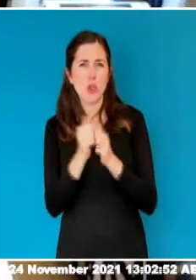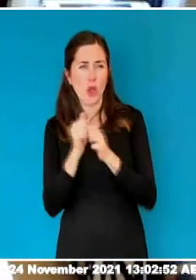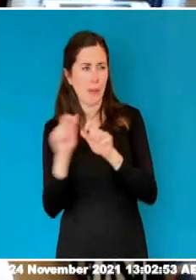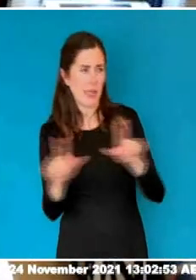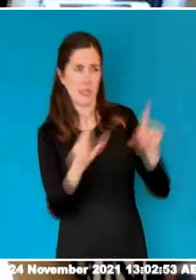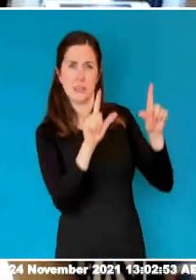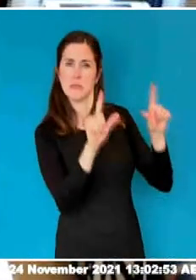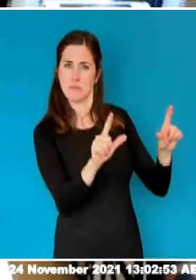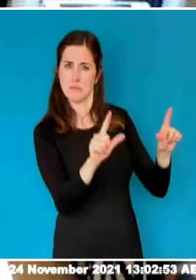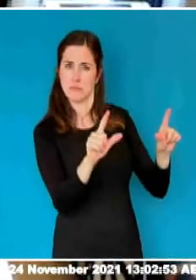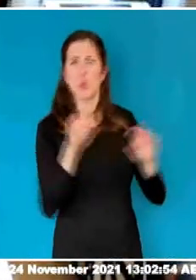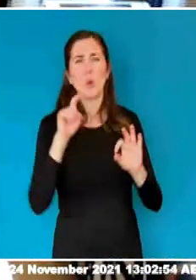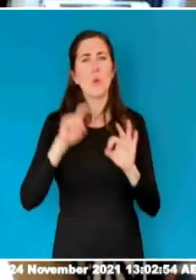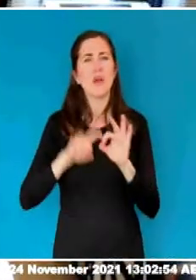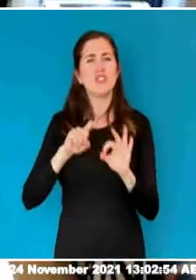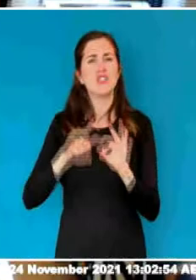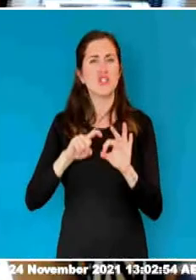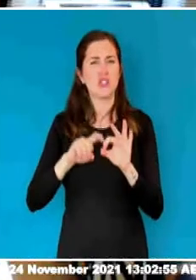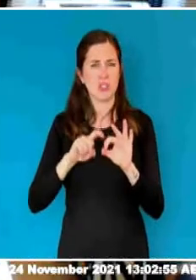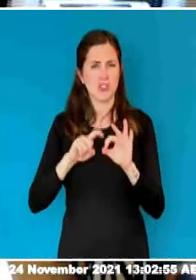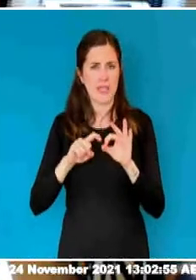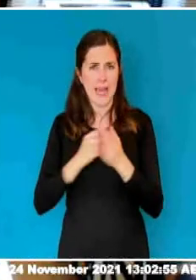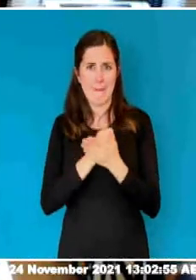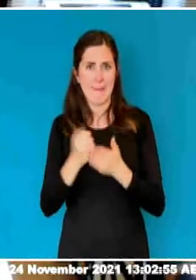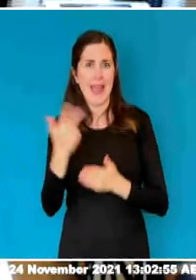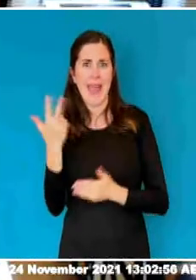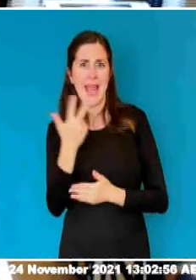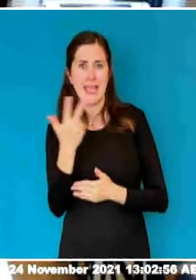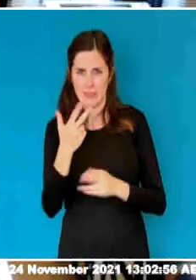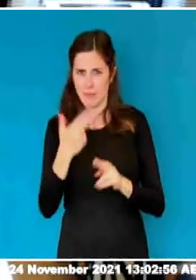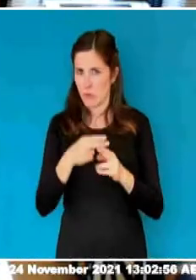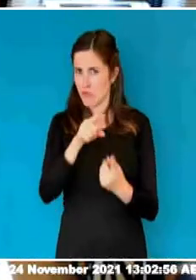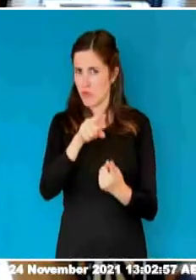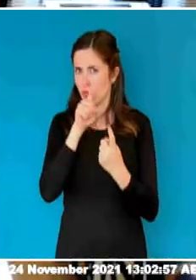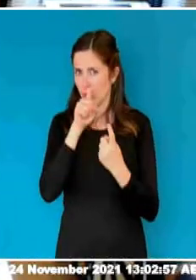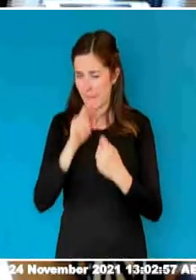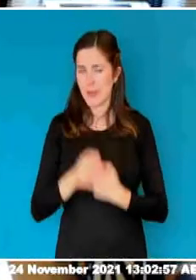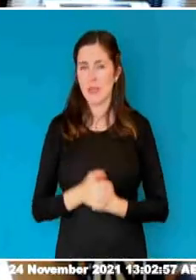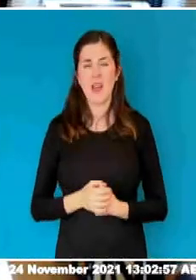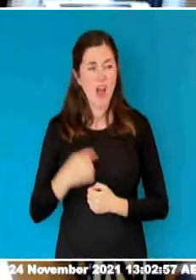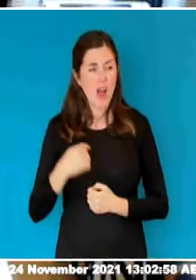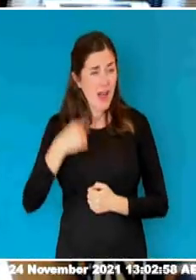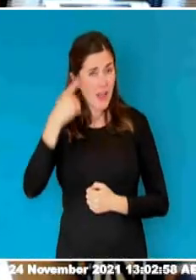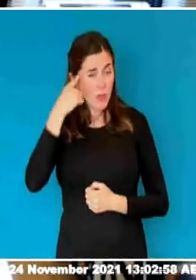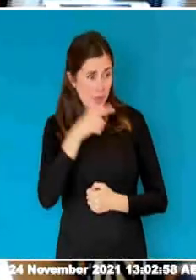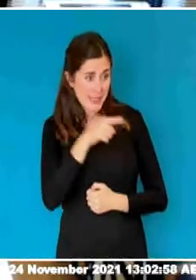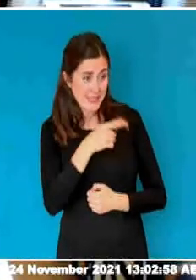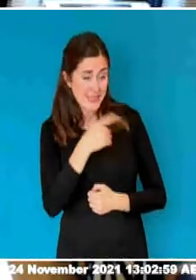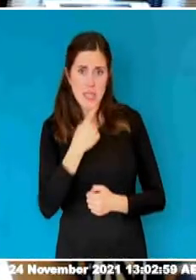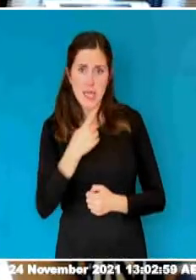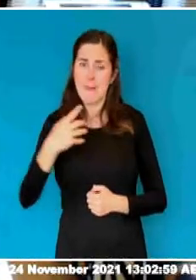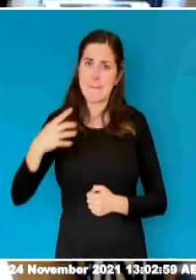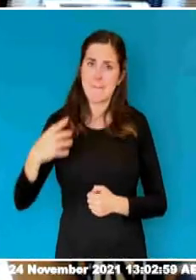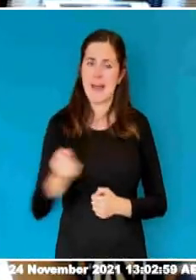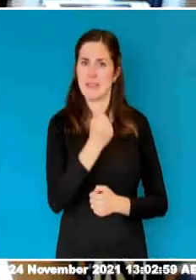number 18 for a recruitment where I thought it said "required to declare" if they have a